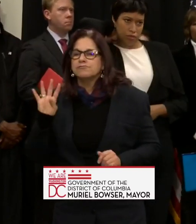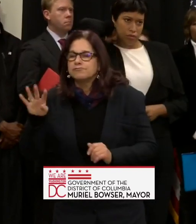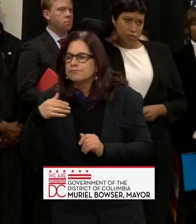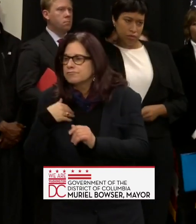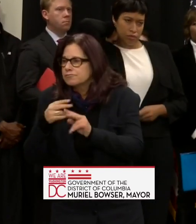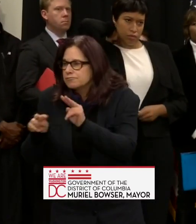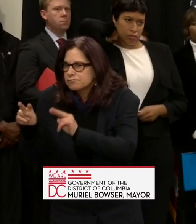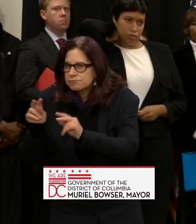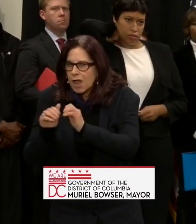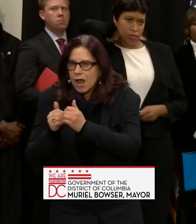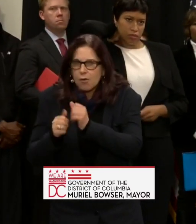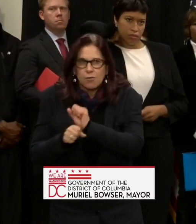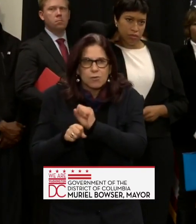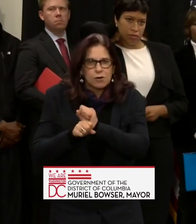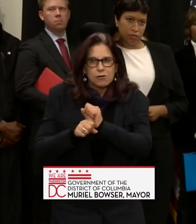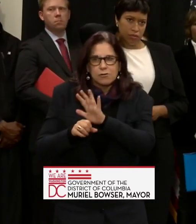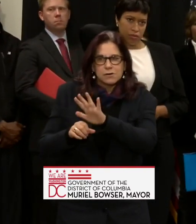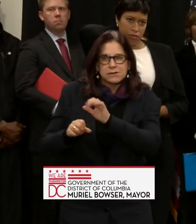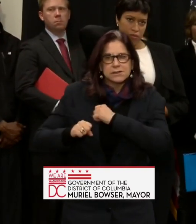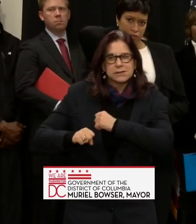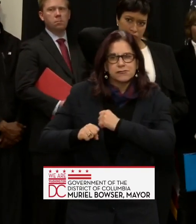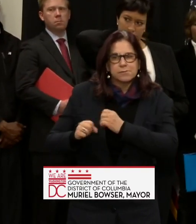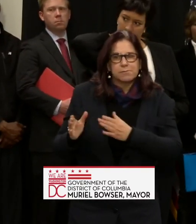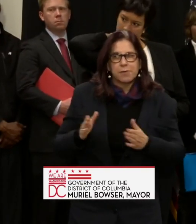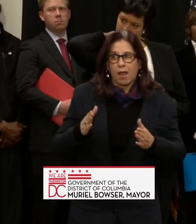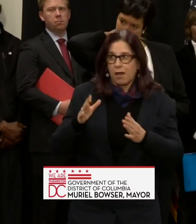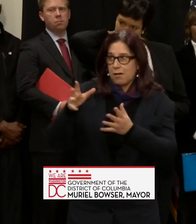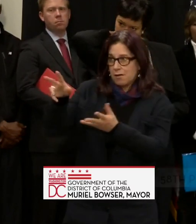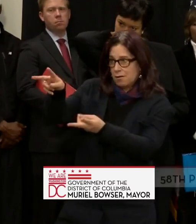APPLY FOR THE INAUGURATION PLAN. >> THE QUESTION OF THREATS,